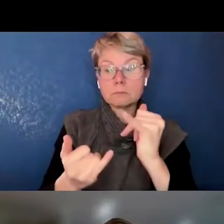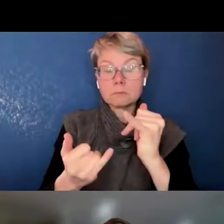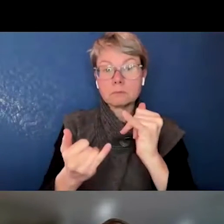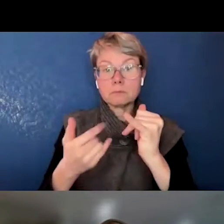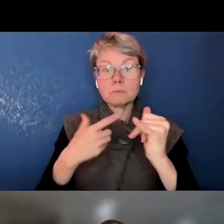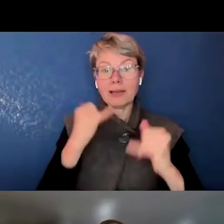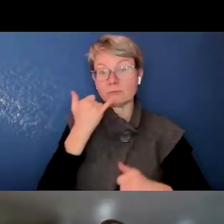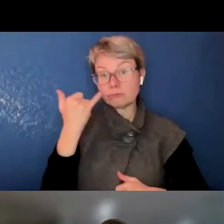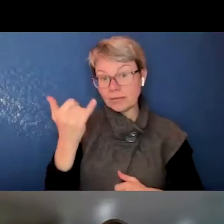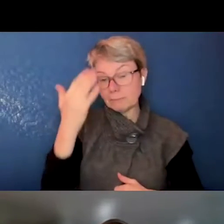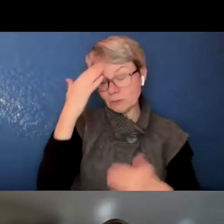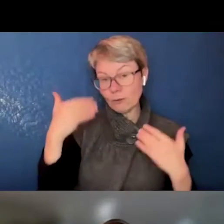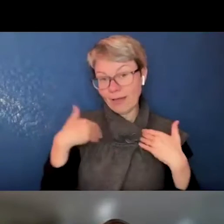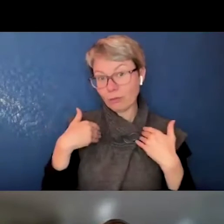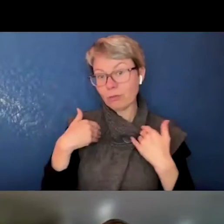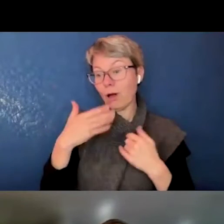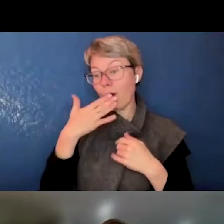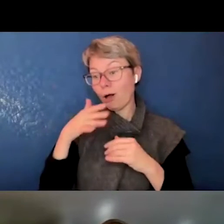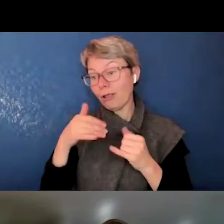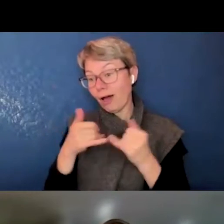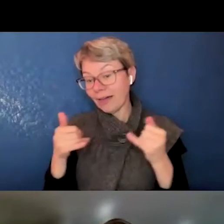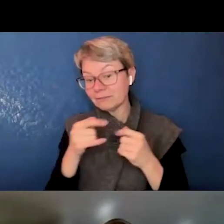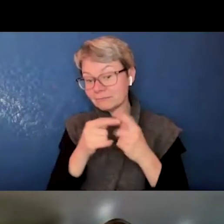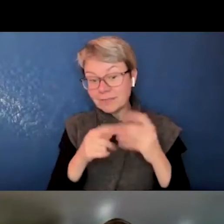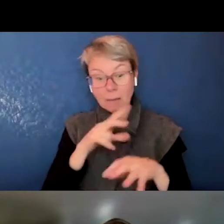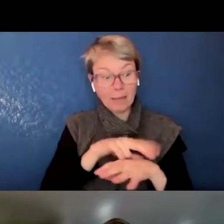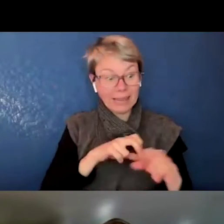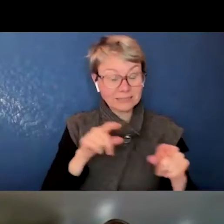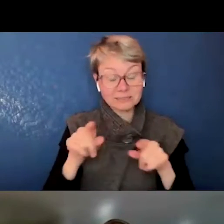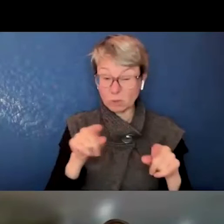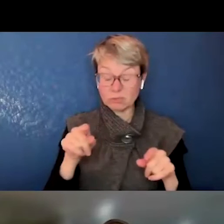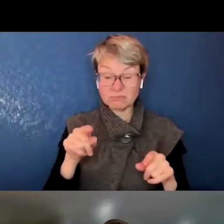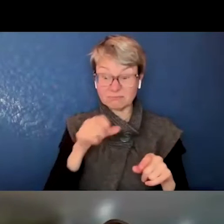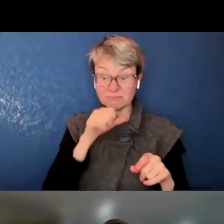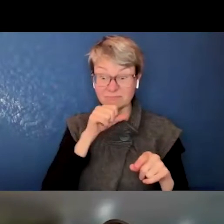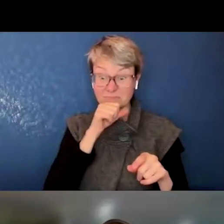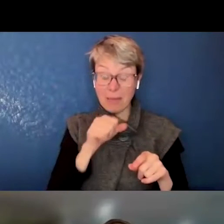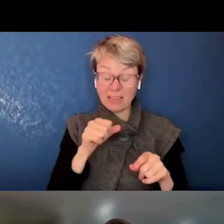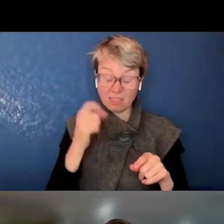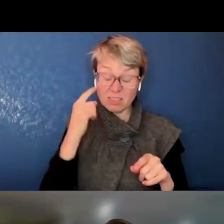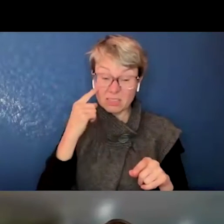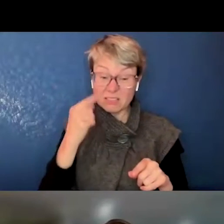hotline and police on several occasions because he was just suicidal and he eventually got his money